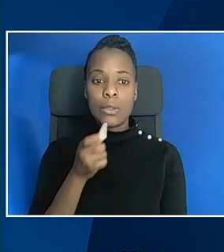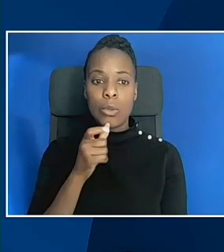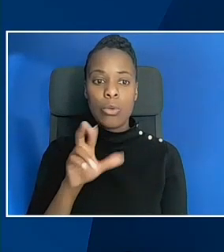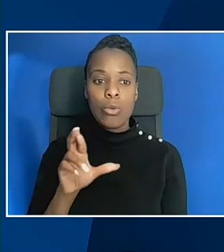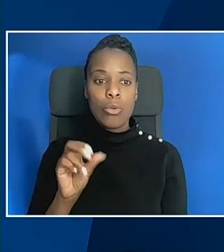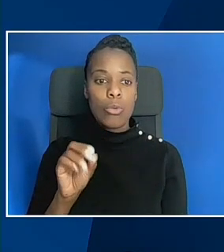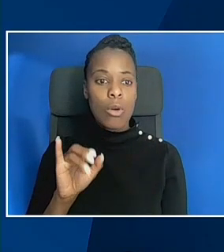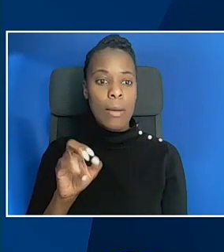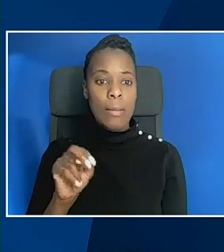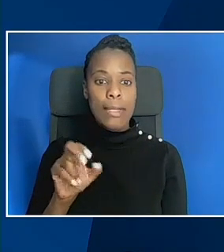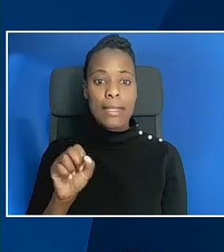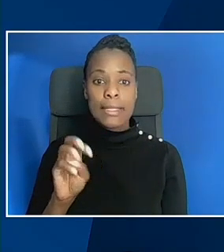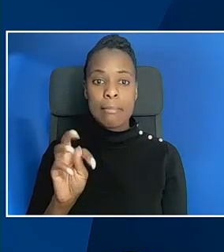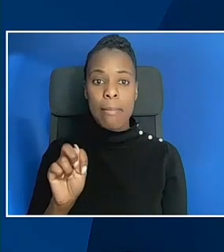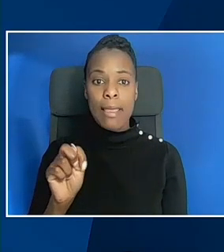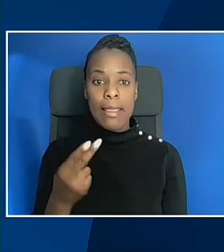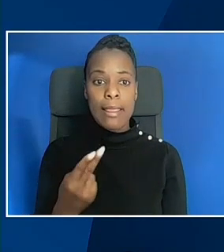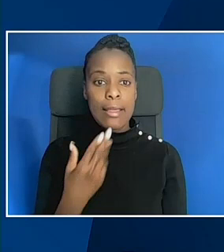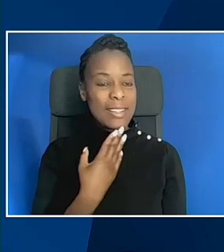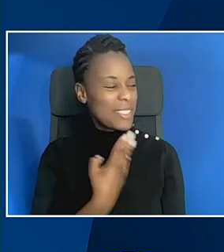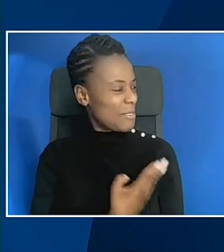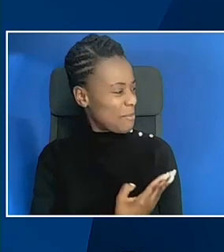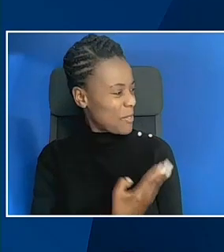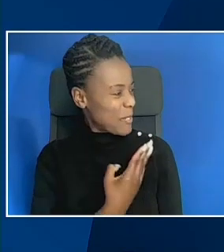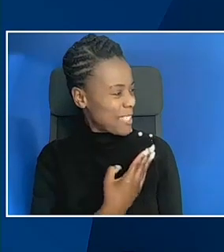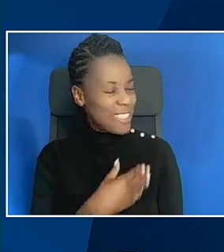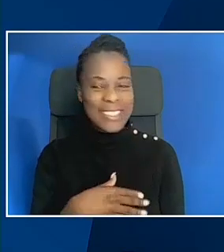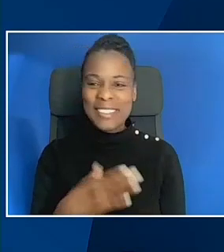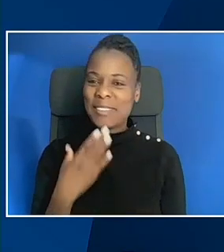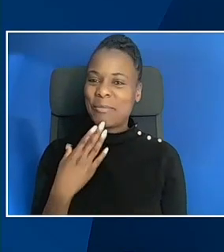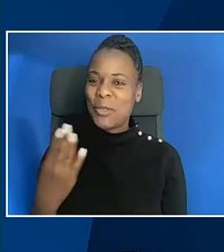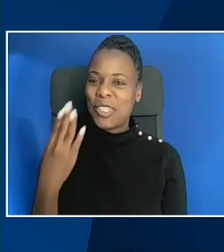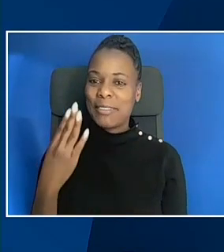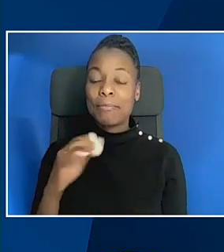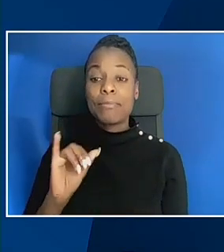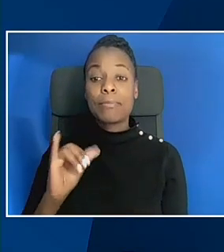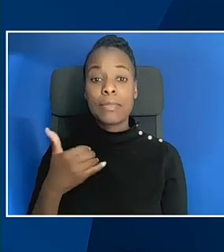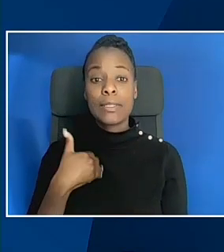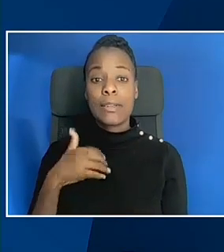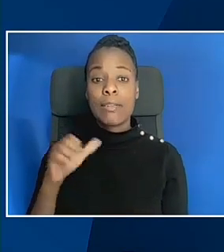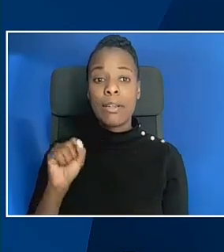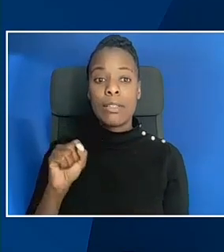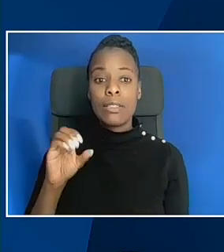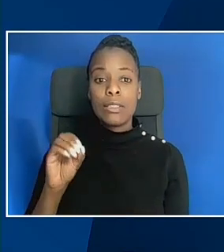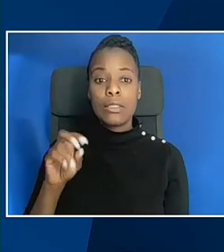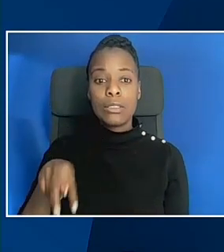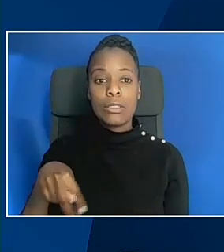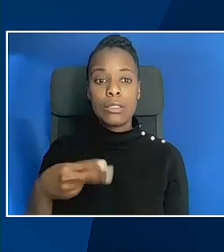Good morning. Good morning. And Sophie Laing. Good morning.